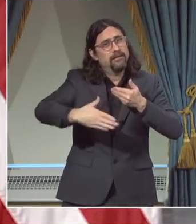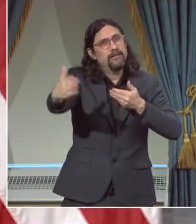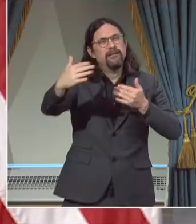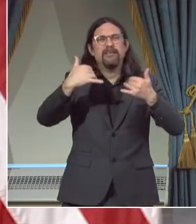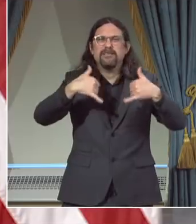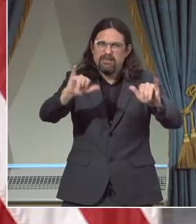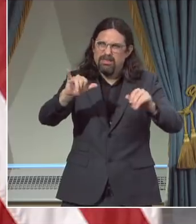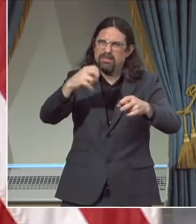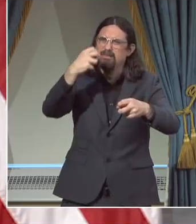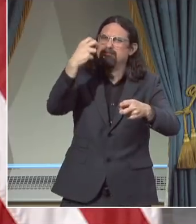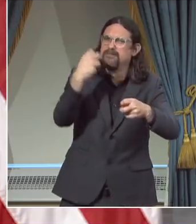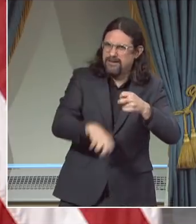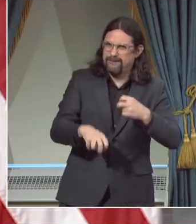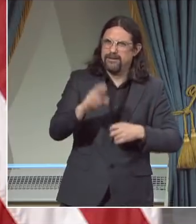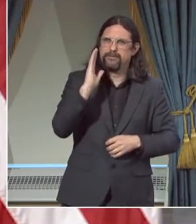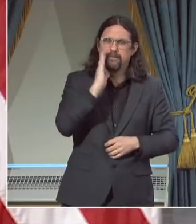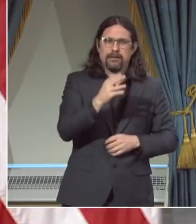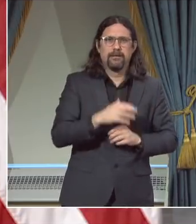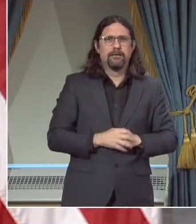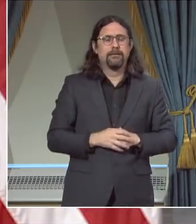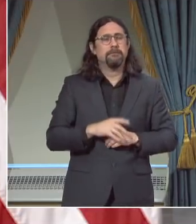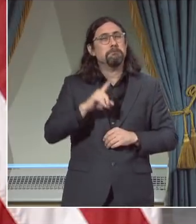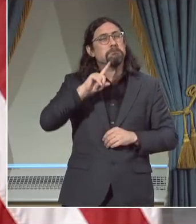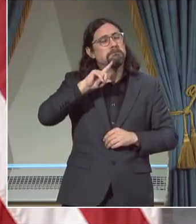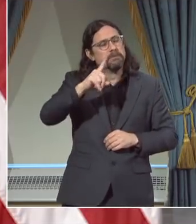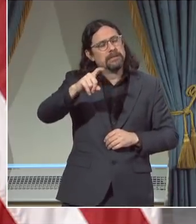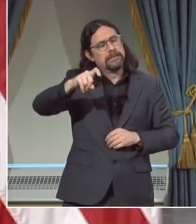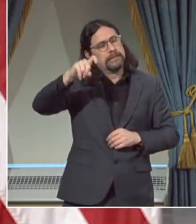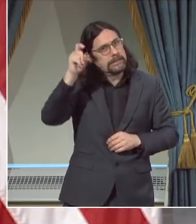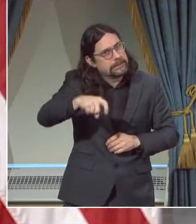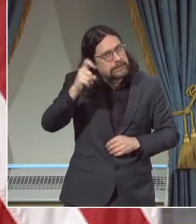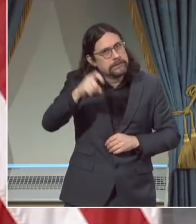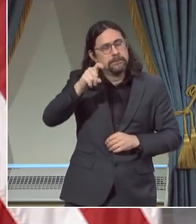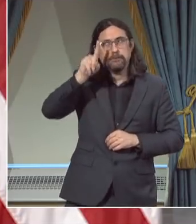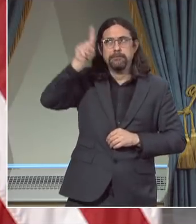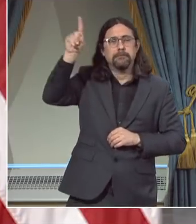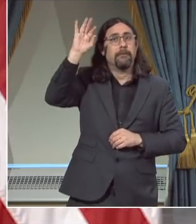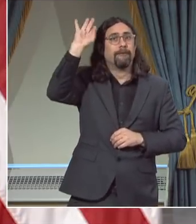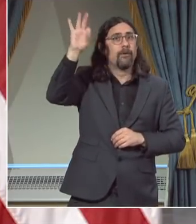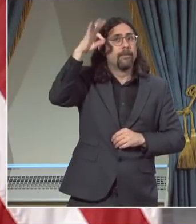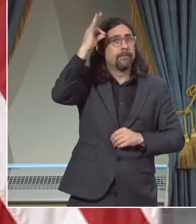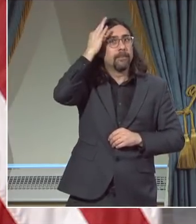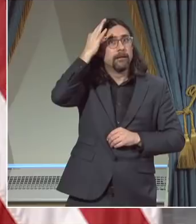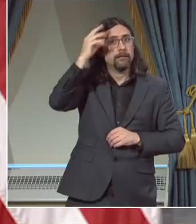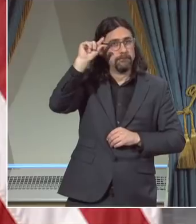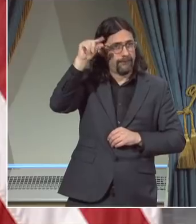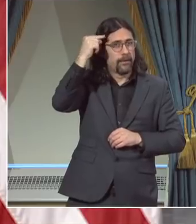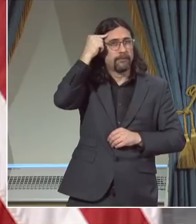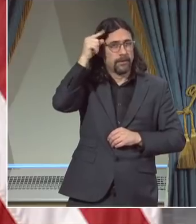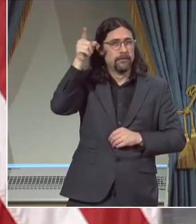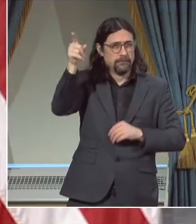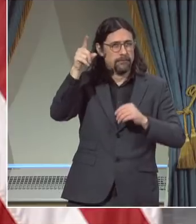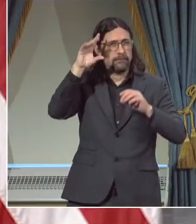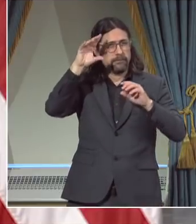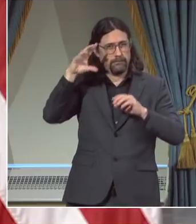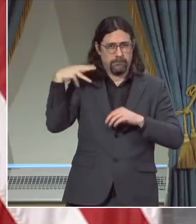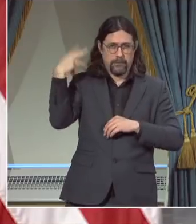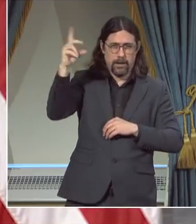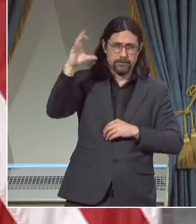GOVERNMENT IN PARTICULAR TO GET THE HELP WE NEED. AND I'LL GIVE YOU SOME UPDATES STARTING THERE. THERE WAS CONFUSION YESTDAERY , OBVIOUSLY, WHEN